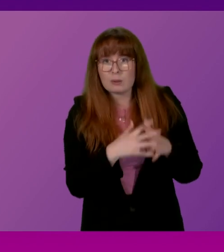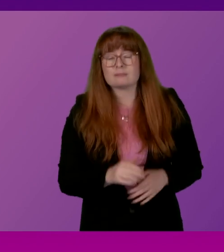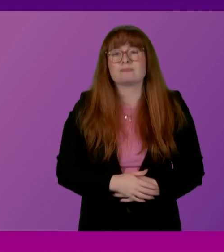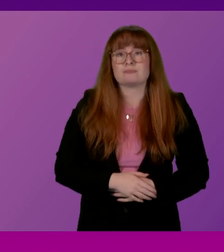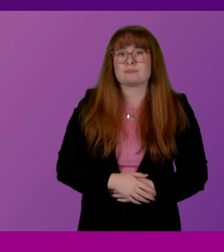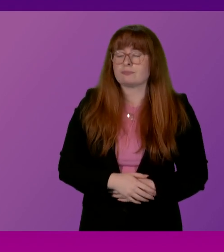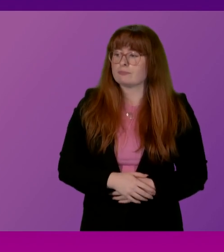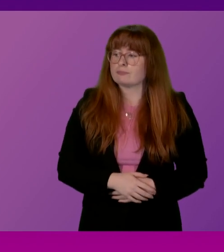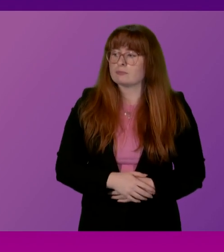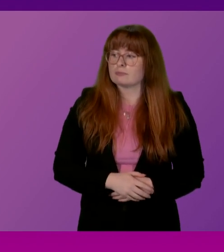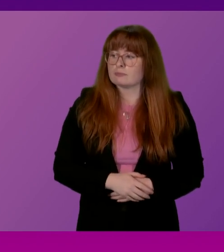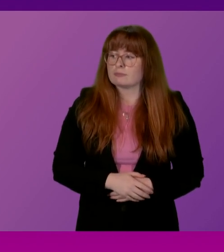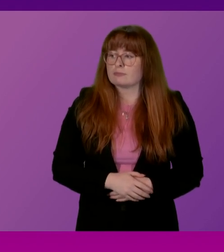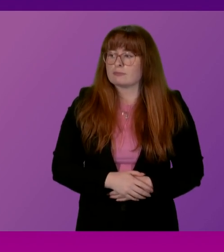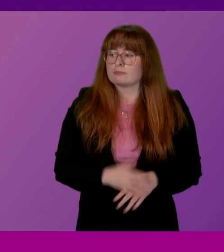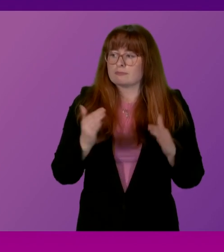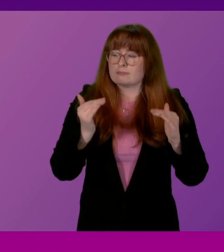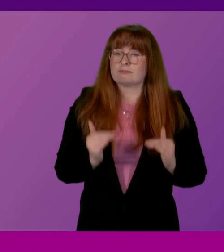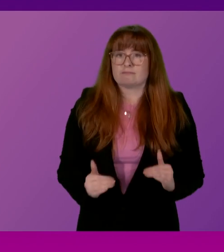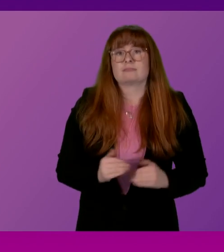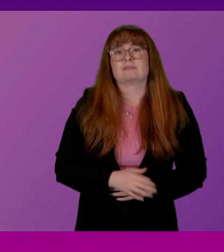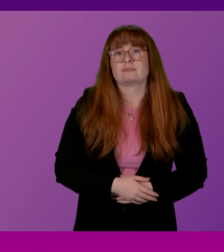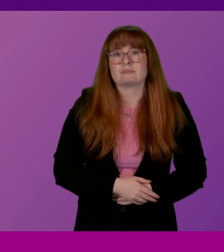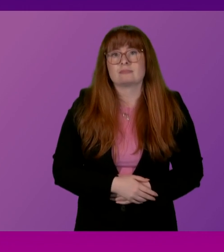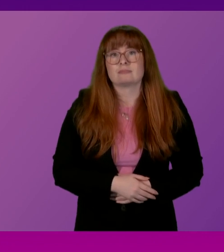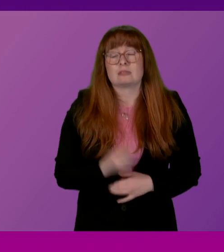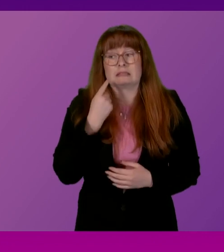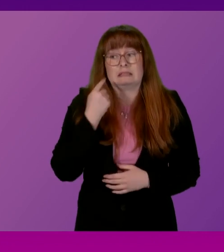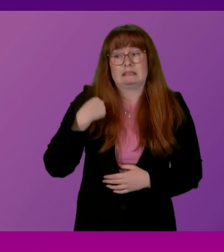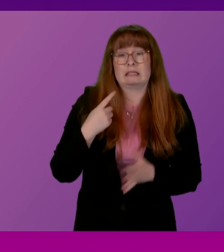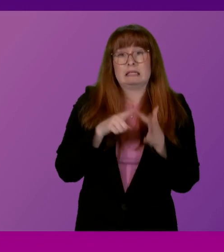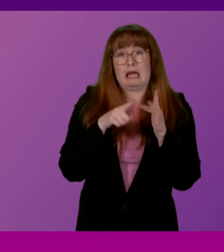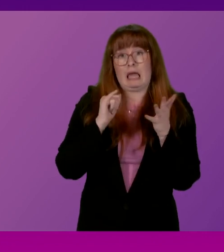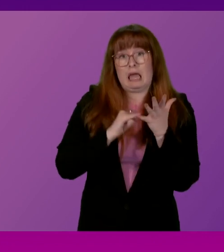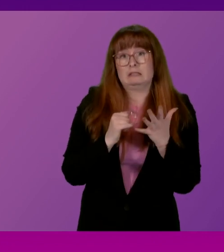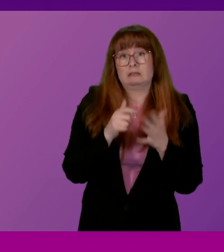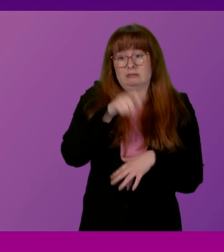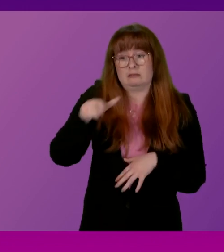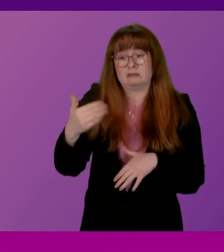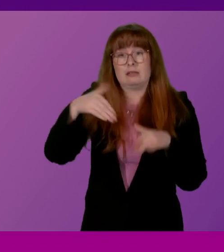Yesterday, Educational Institute of Scotland members attended the Scottish Parliament with